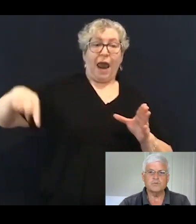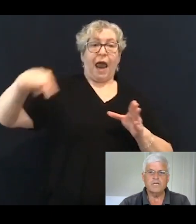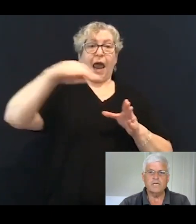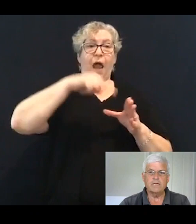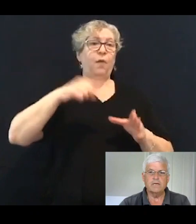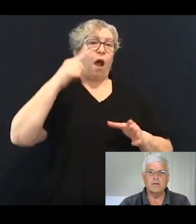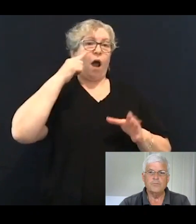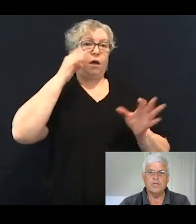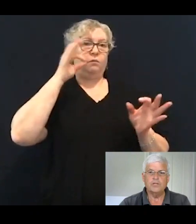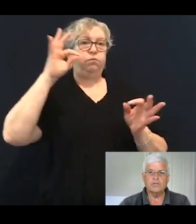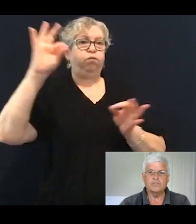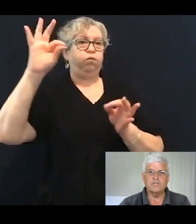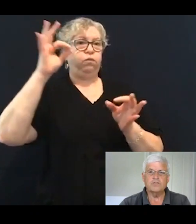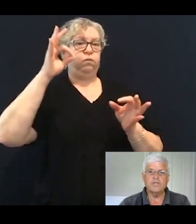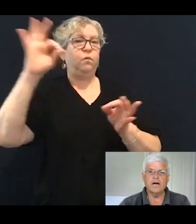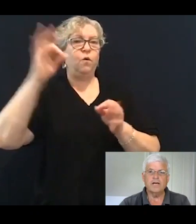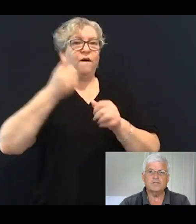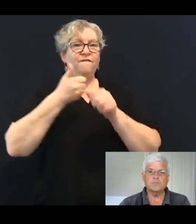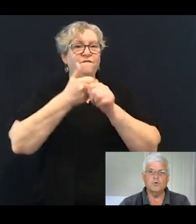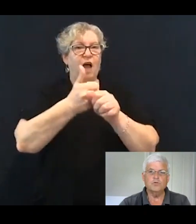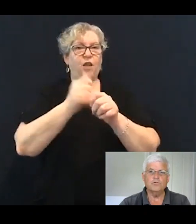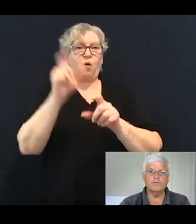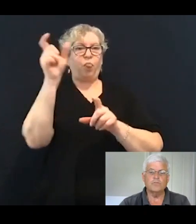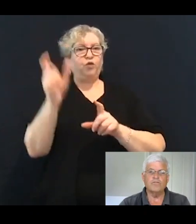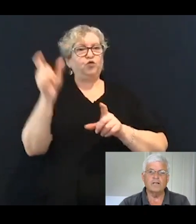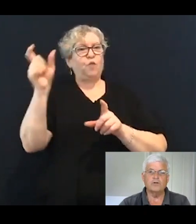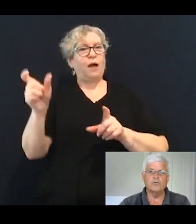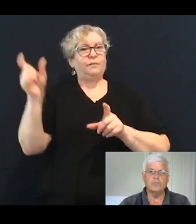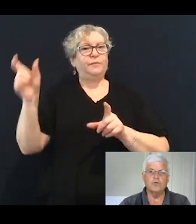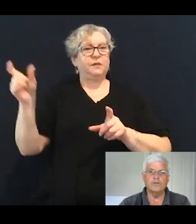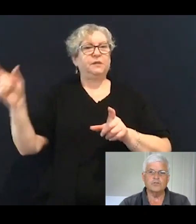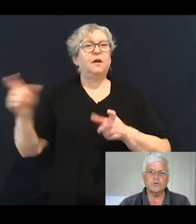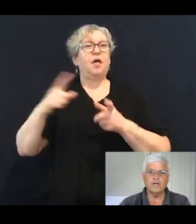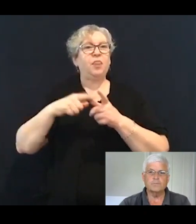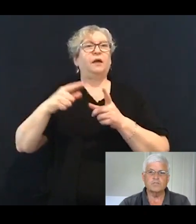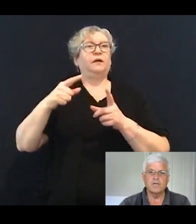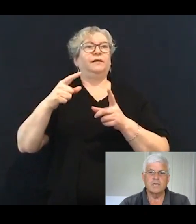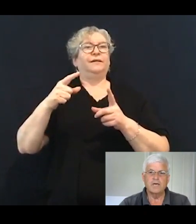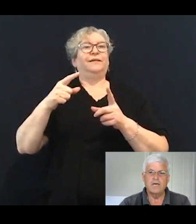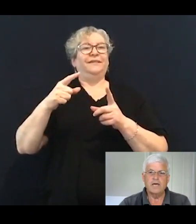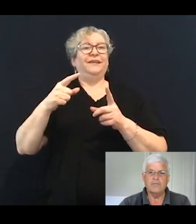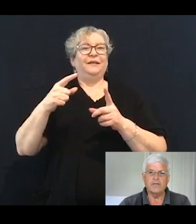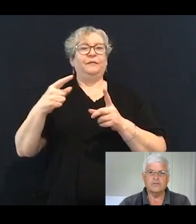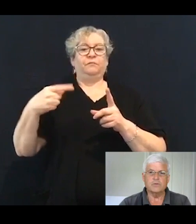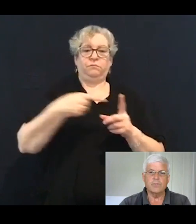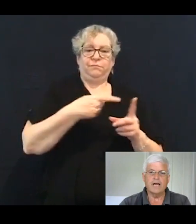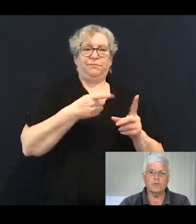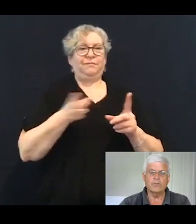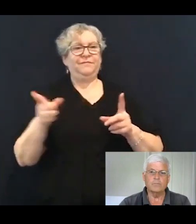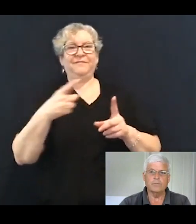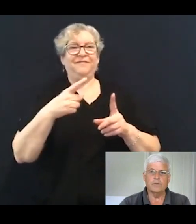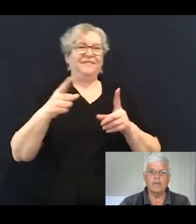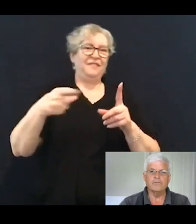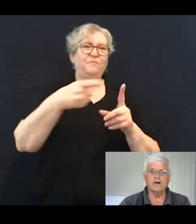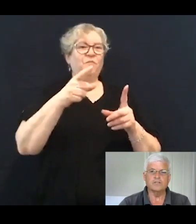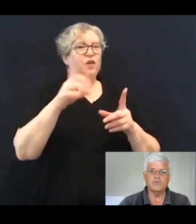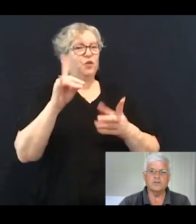you can see that the eyes move to follow the moving stripes, and then turn back when they have gone as far as they can go.